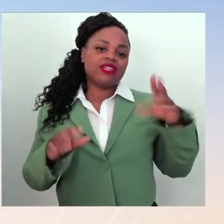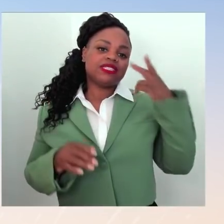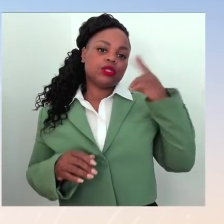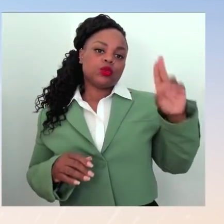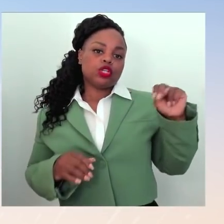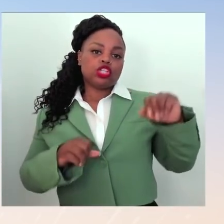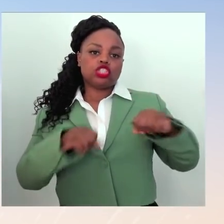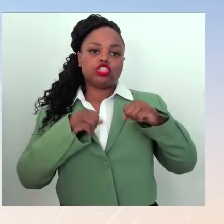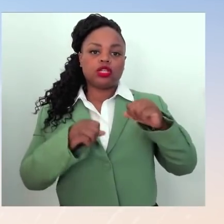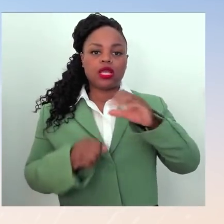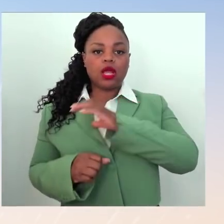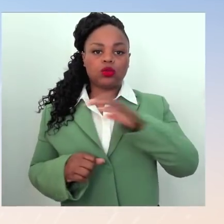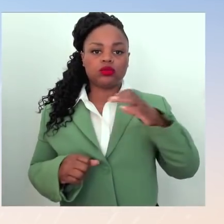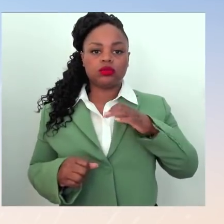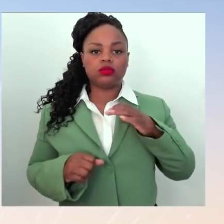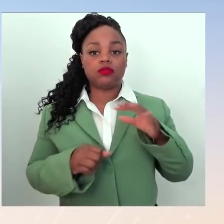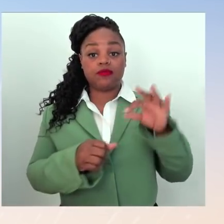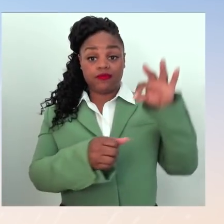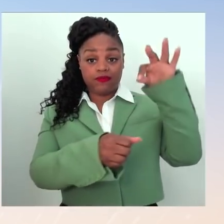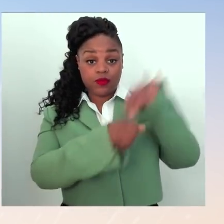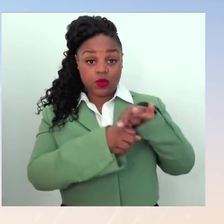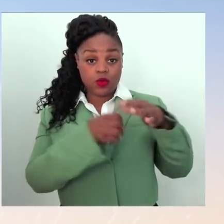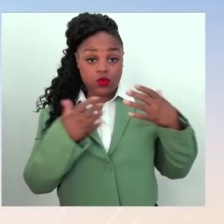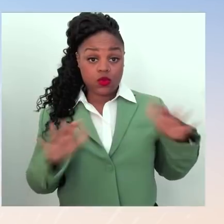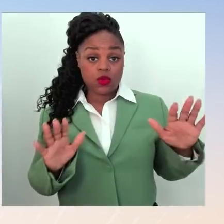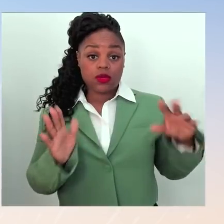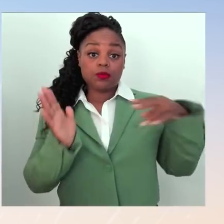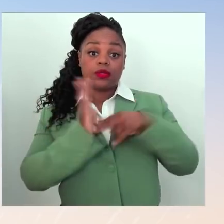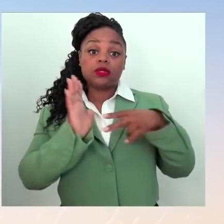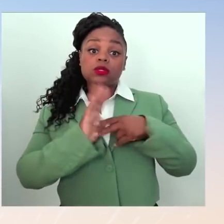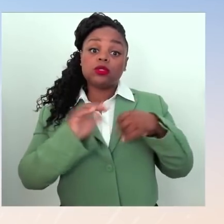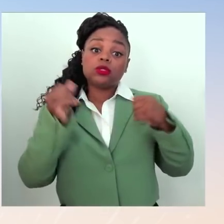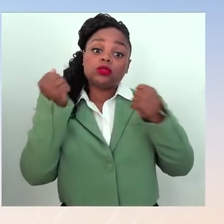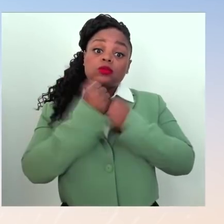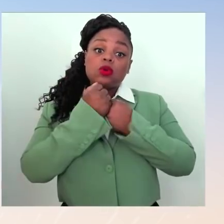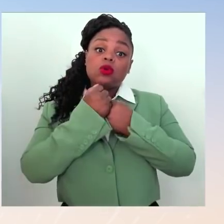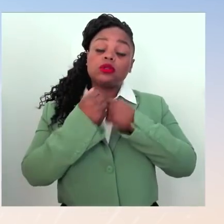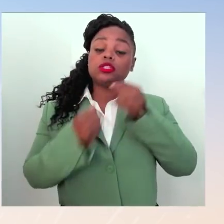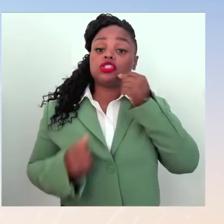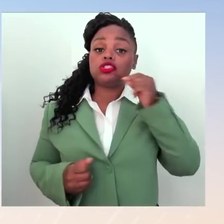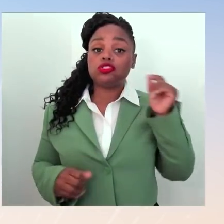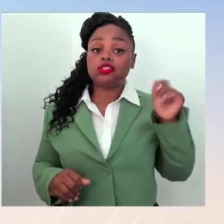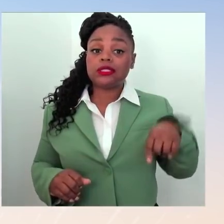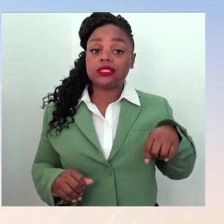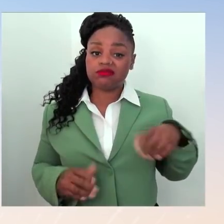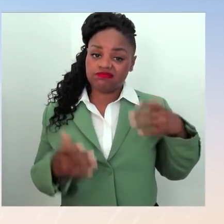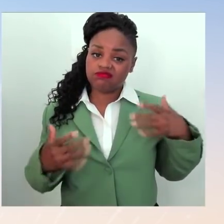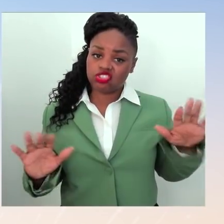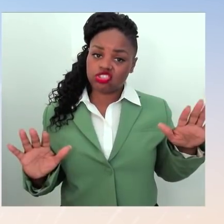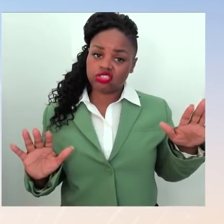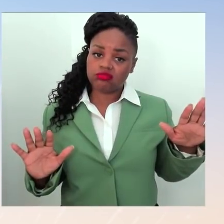and territorial integrity of Ukraine. If they don't abide by the sanctions, we always have -- you know, we clearly have means to take steps,